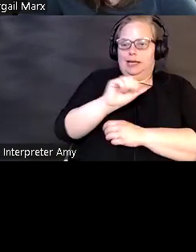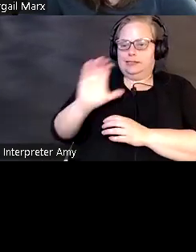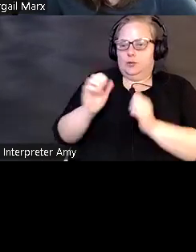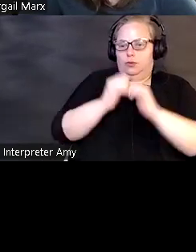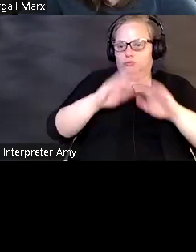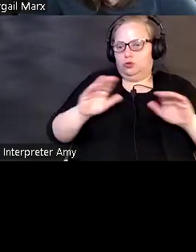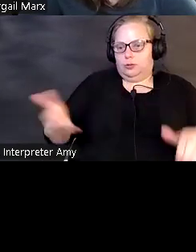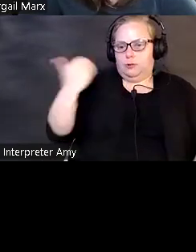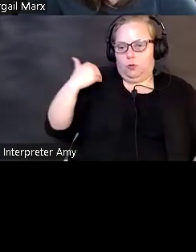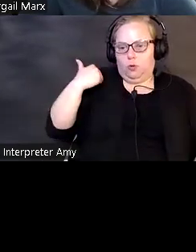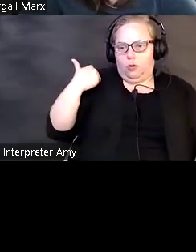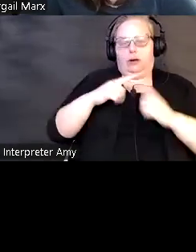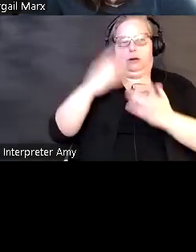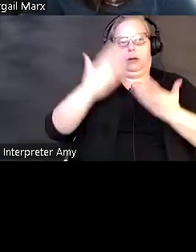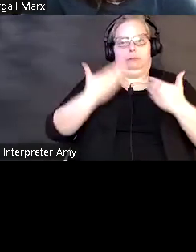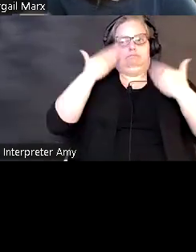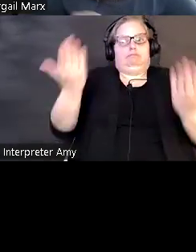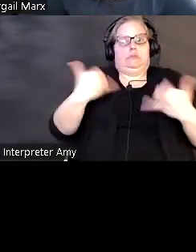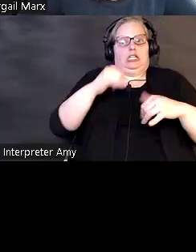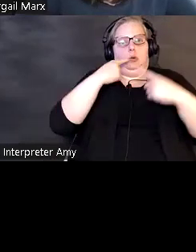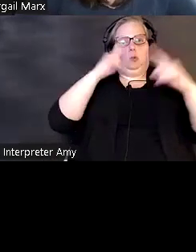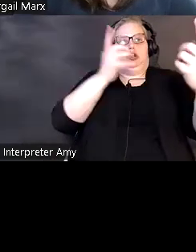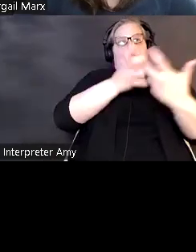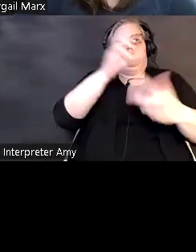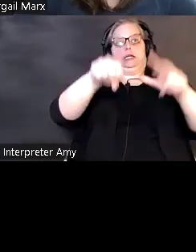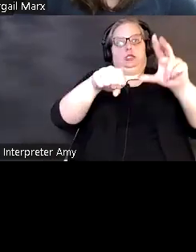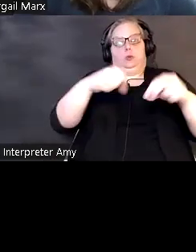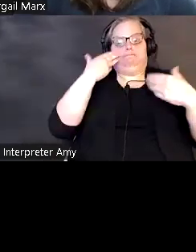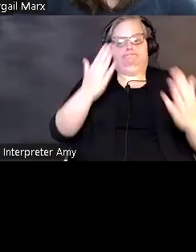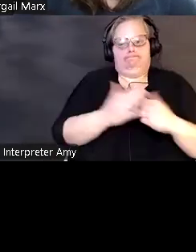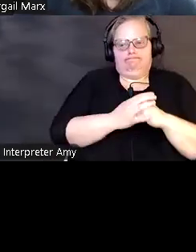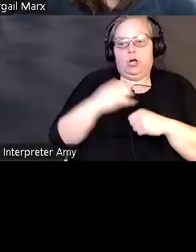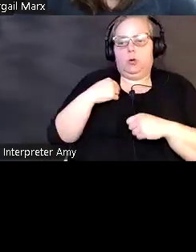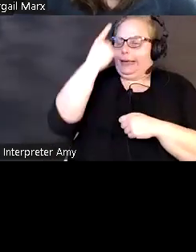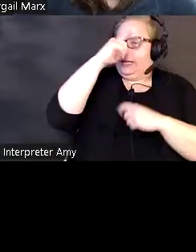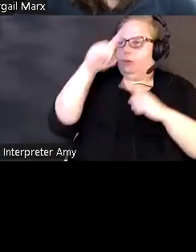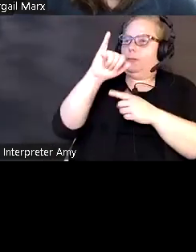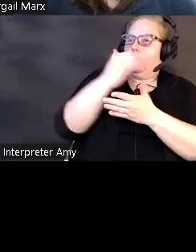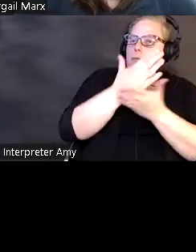really know if it's still working for them. When I think about this piece, Julie, I think